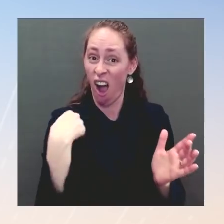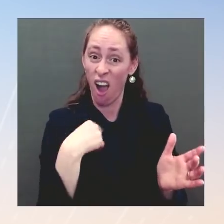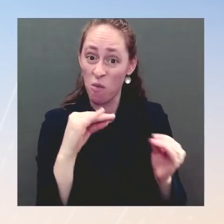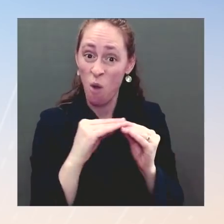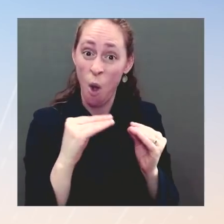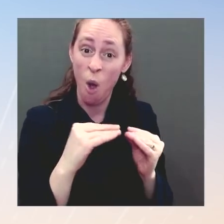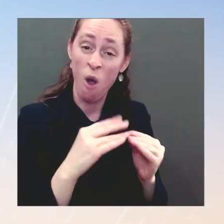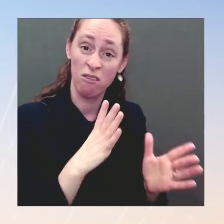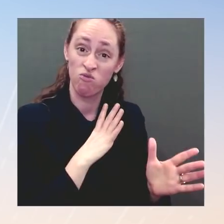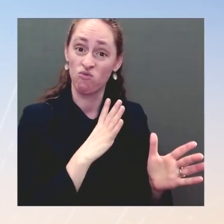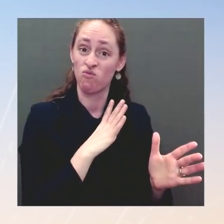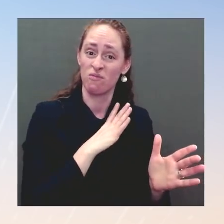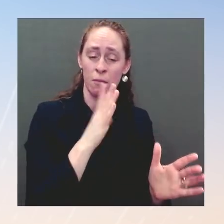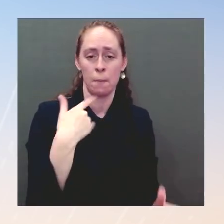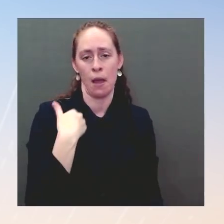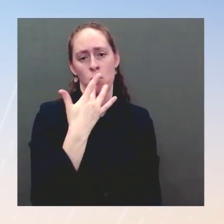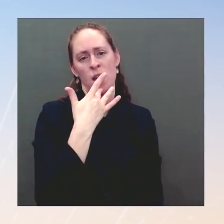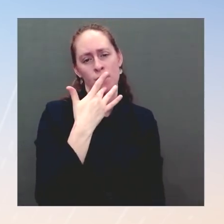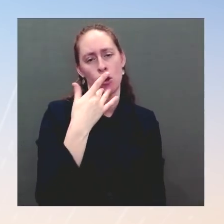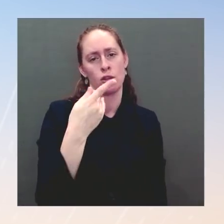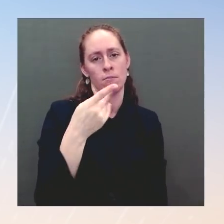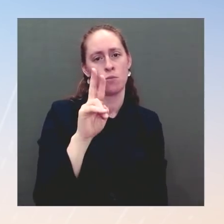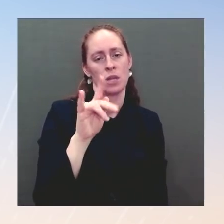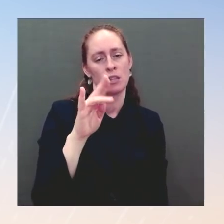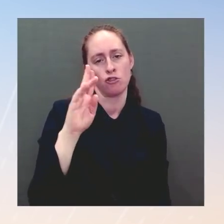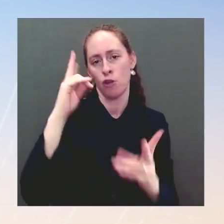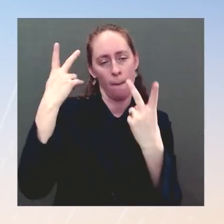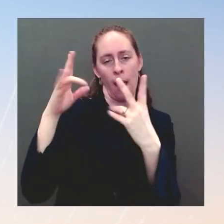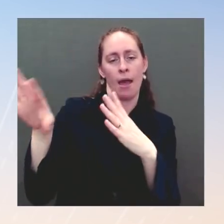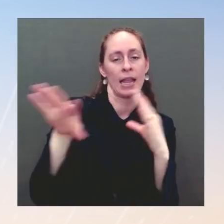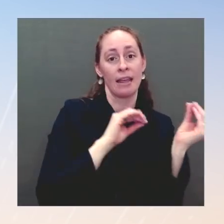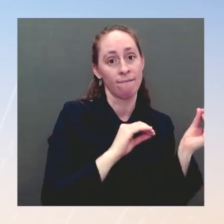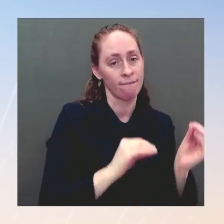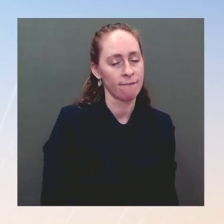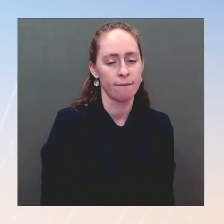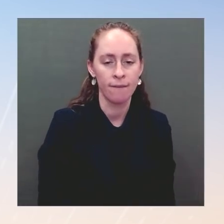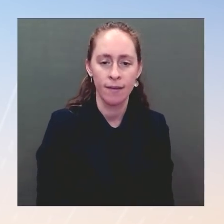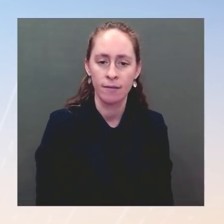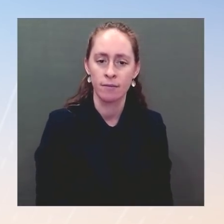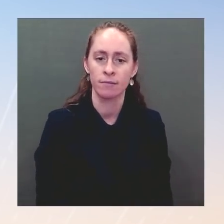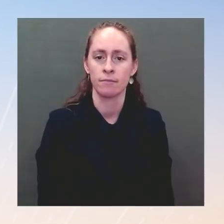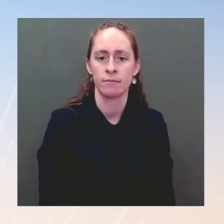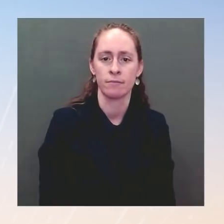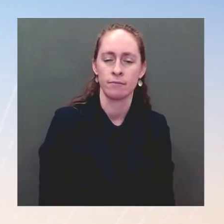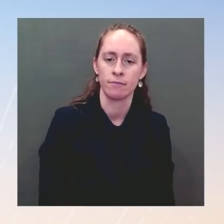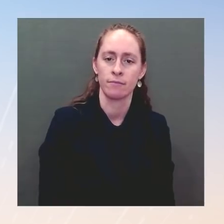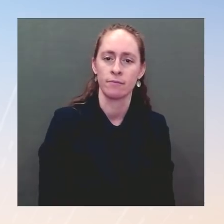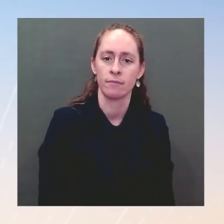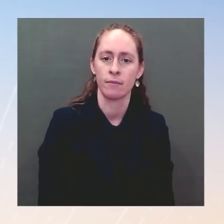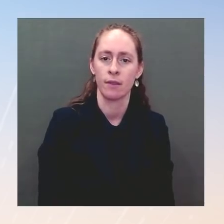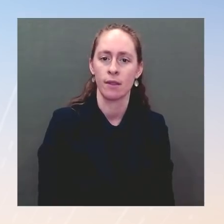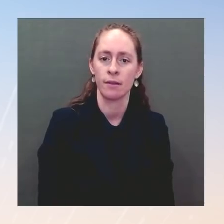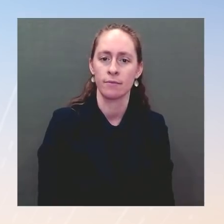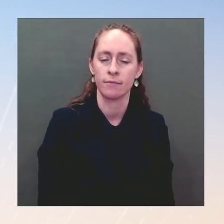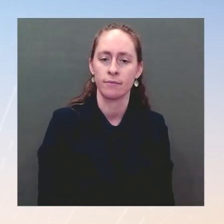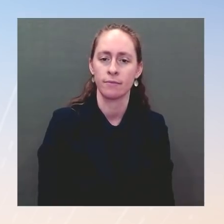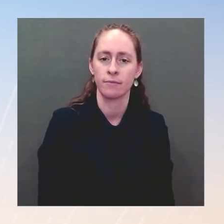as, you know, there are indications that it could -- does that mean that those sanctions imposed yesterday, imposed today were a failure?